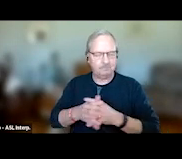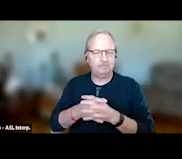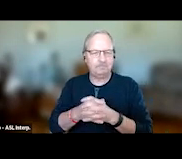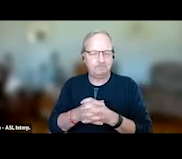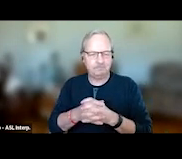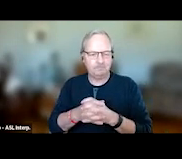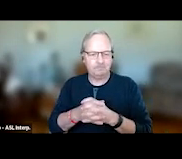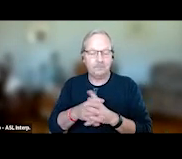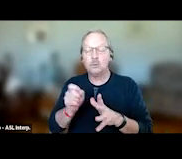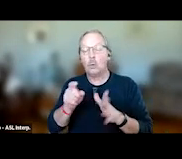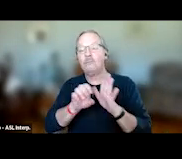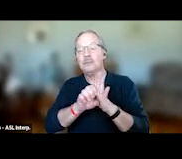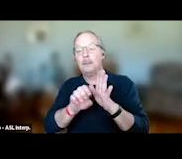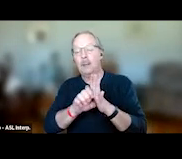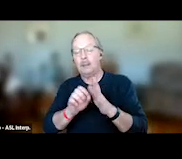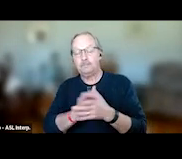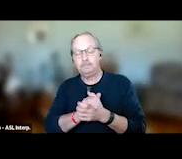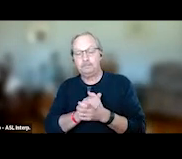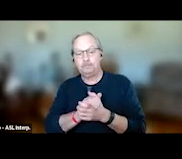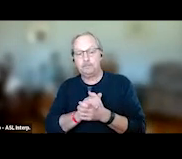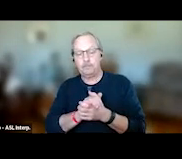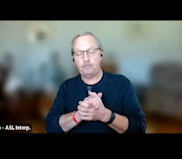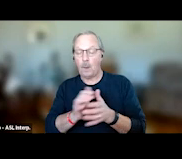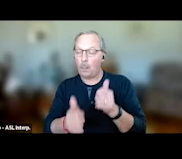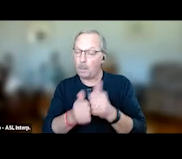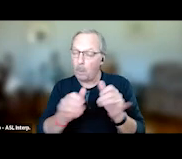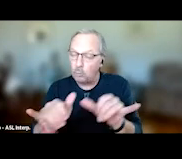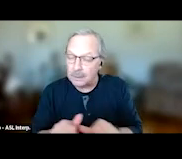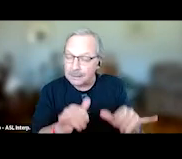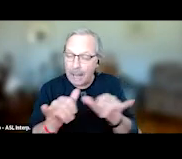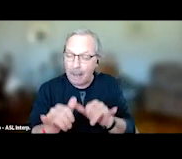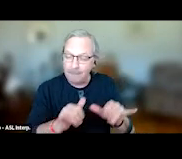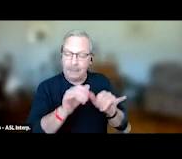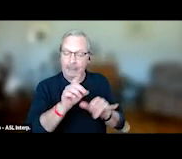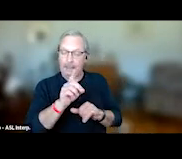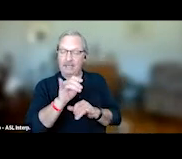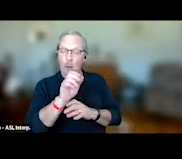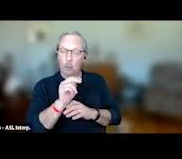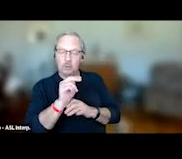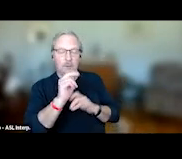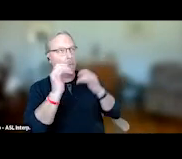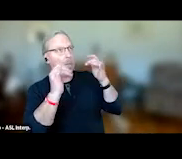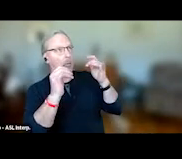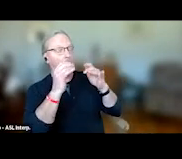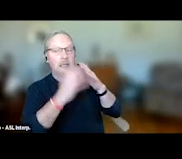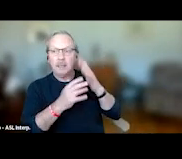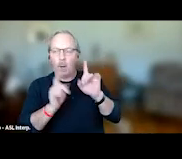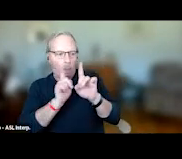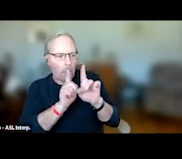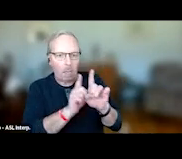So for example, one of the most common delusions I hear is so and so is surveilling me and wants to kill me and my family.